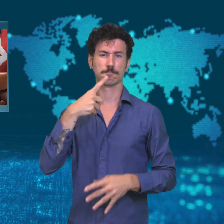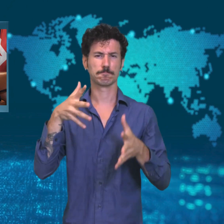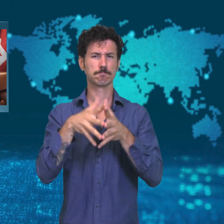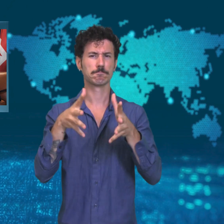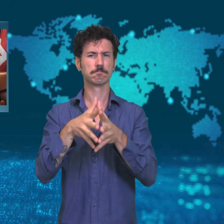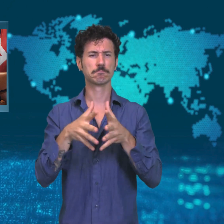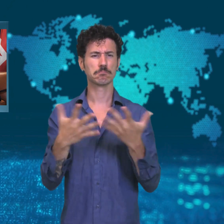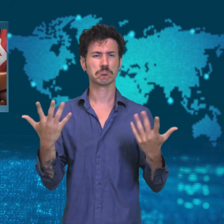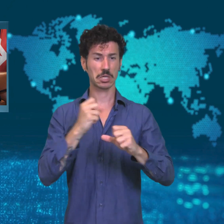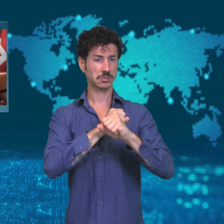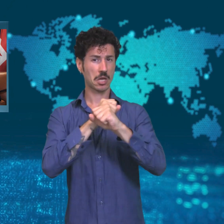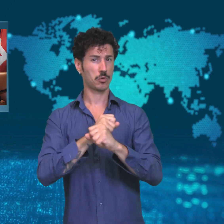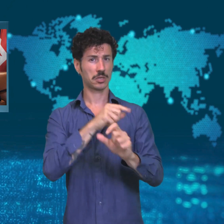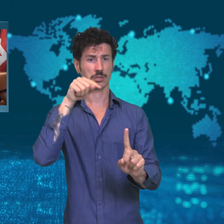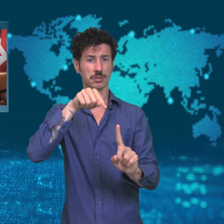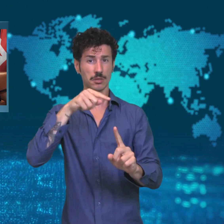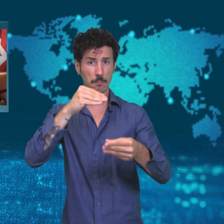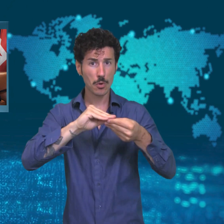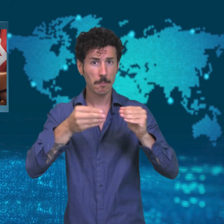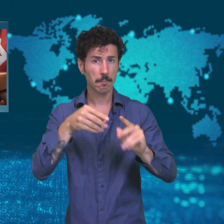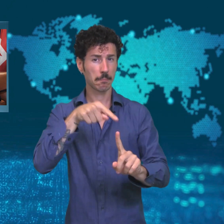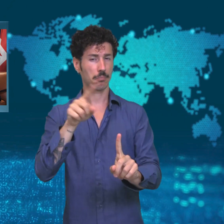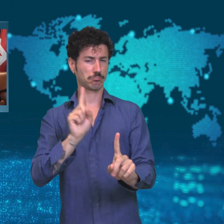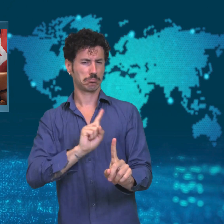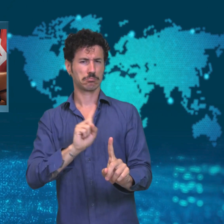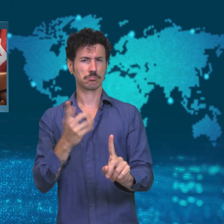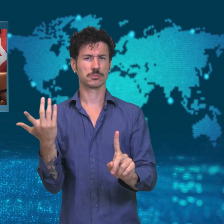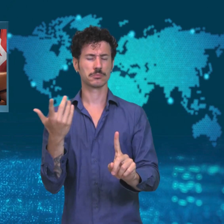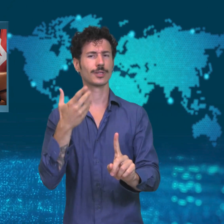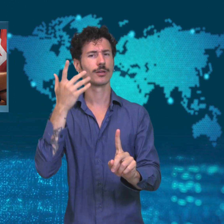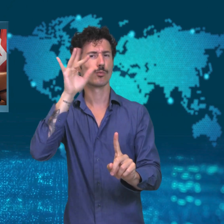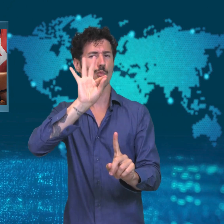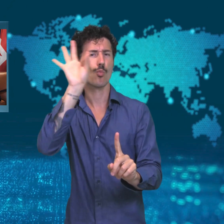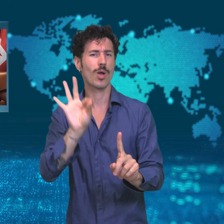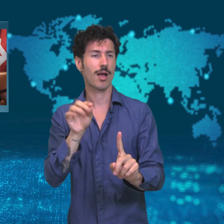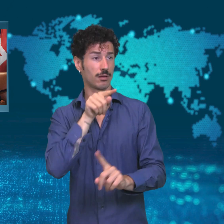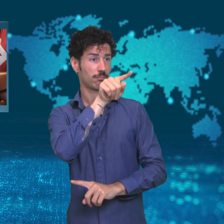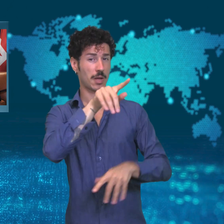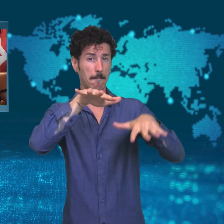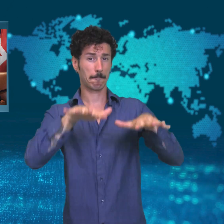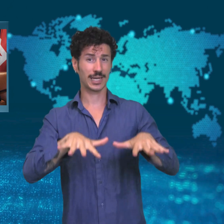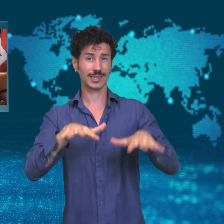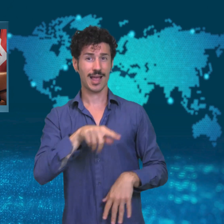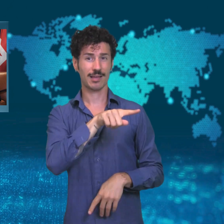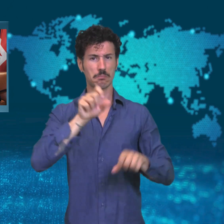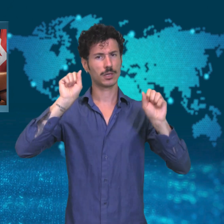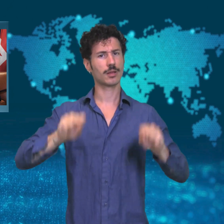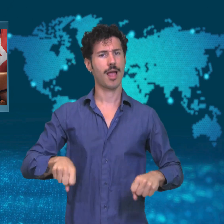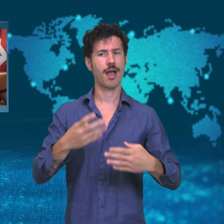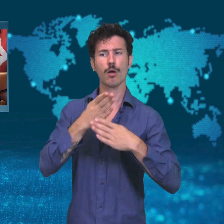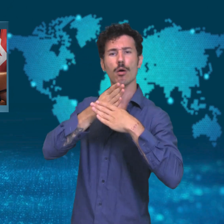saying that Britain had procedures in place to ensure